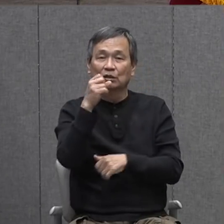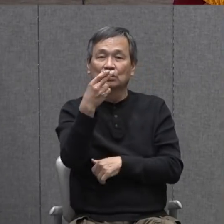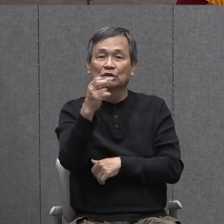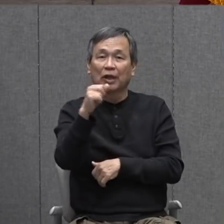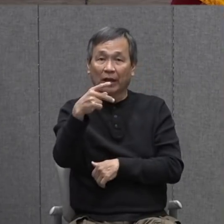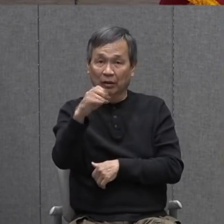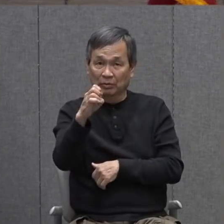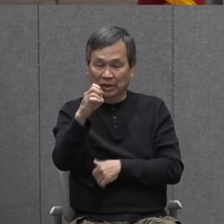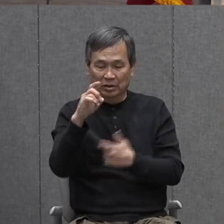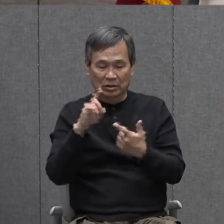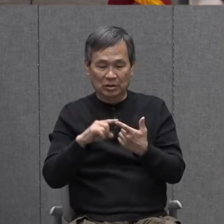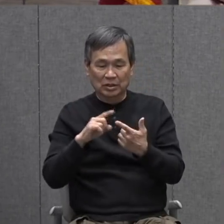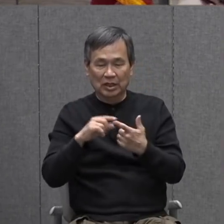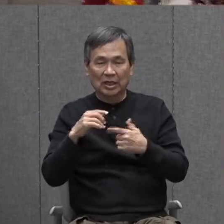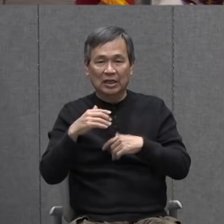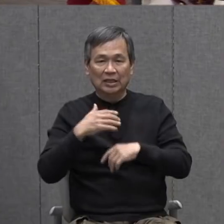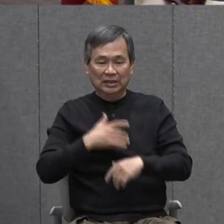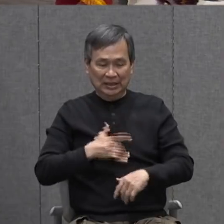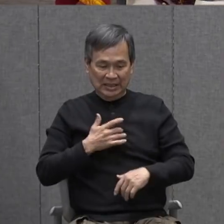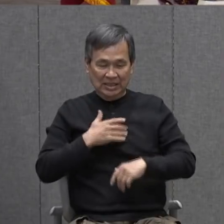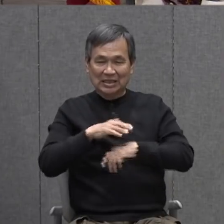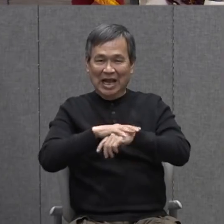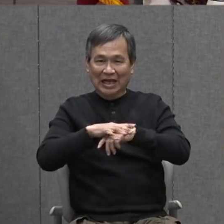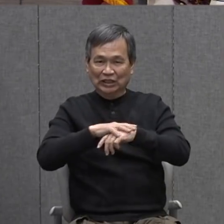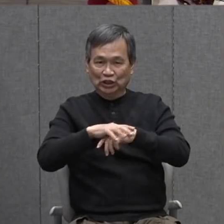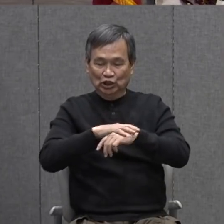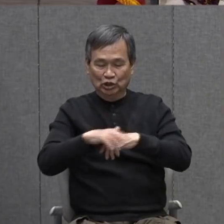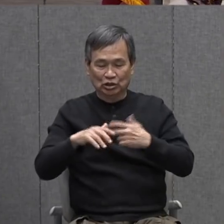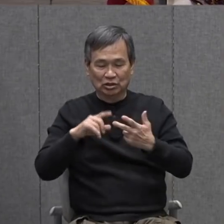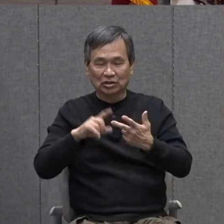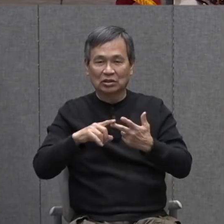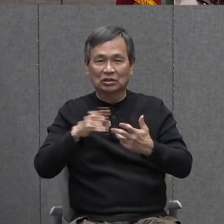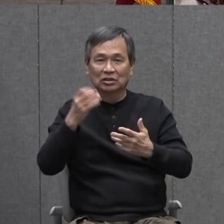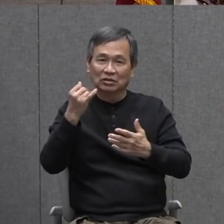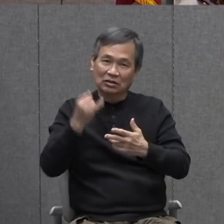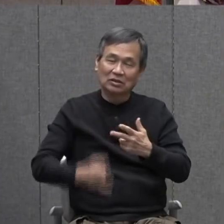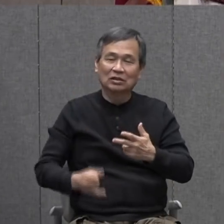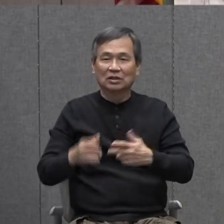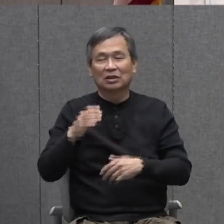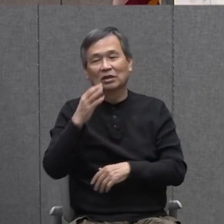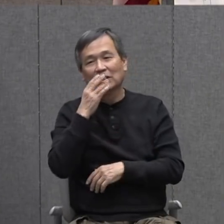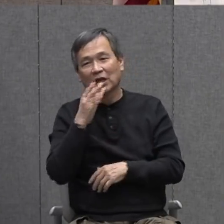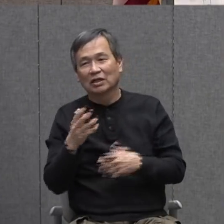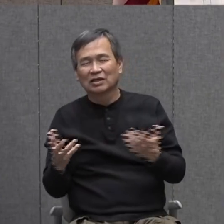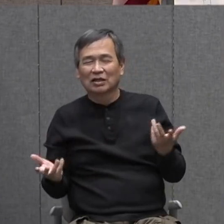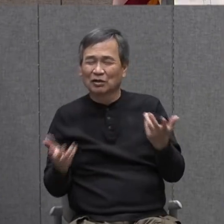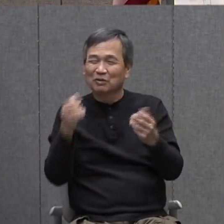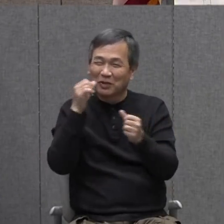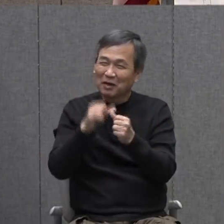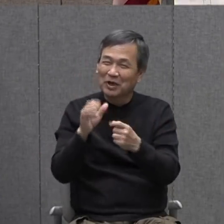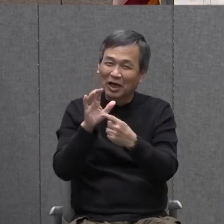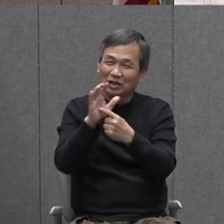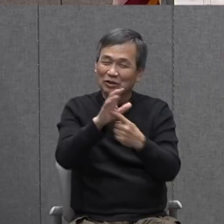add in its textures, and finish it with colors. Or remember, I showed you with your pencil